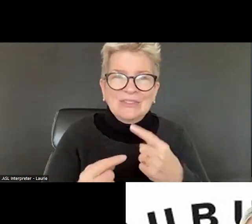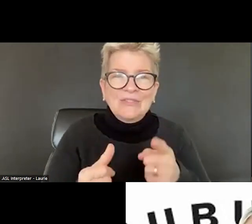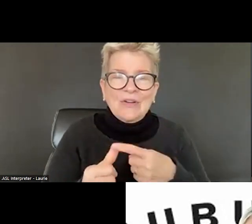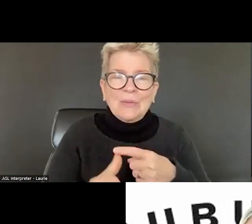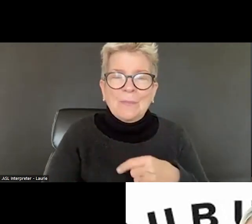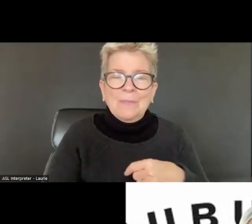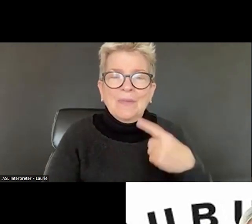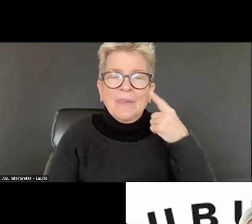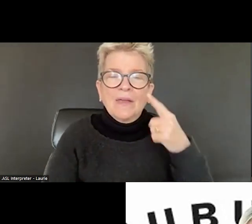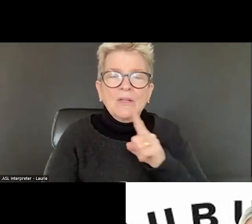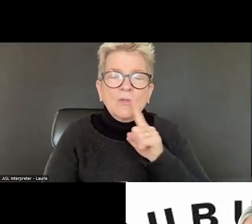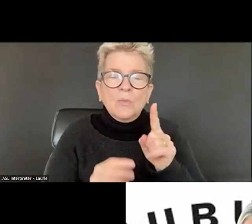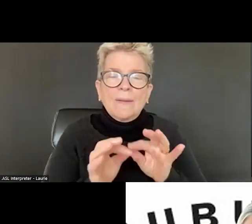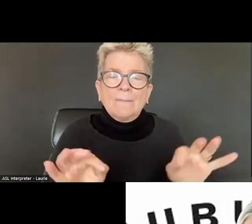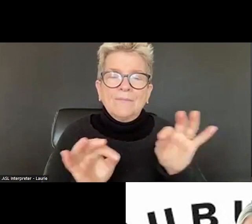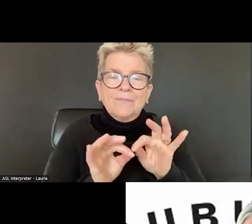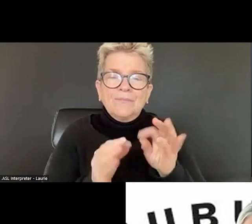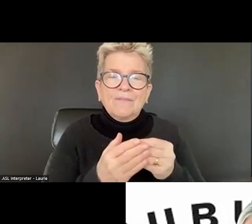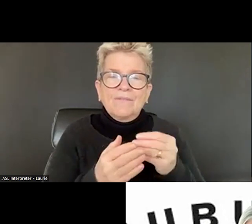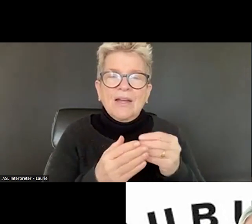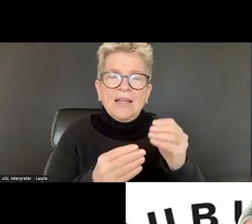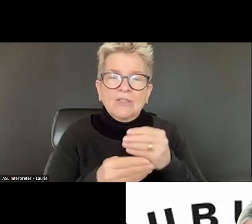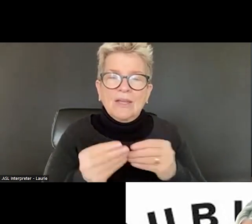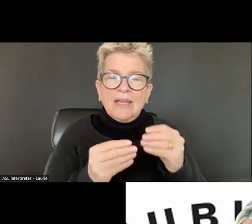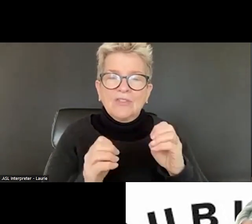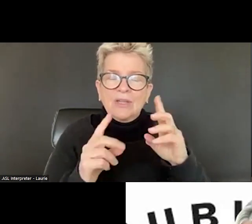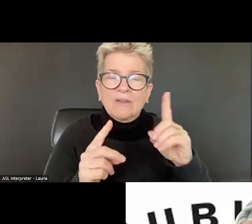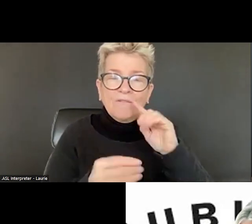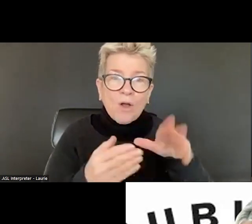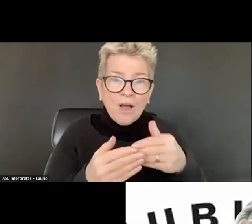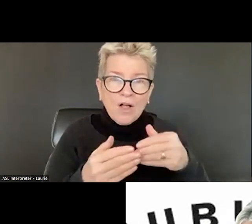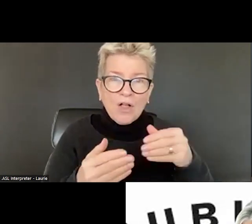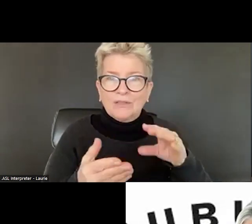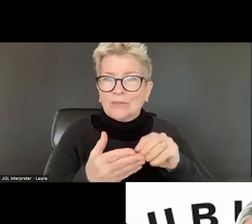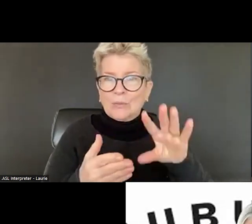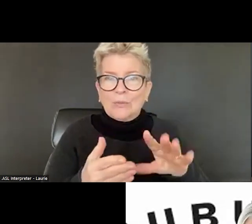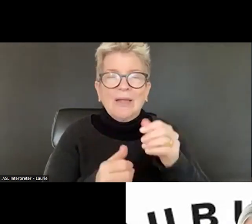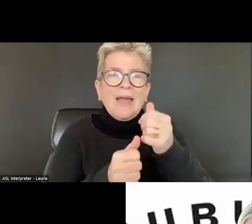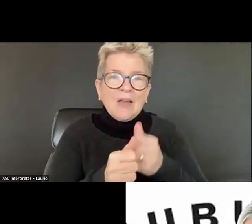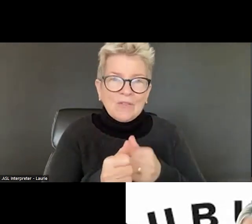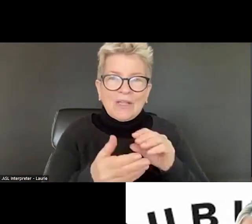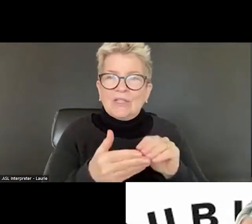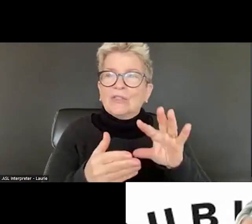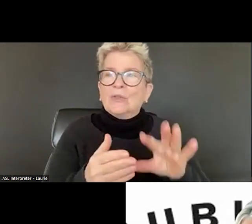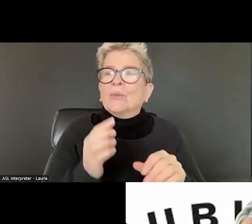important Financial education um for all students for every student um starting at elementary